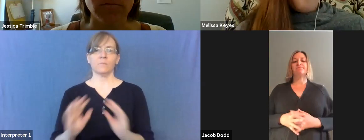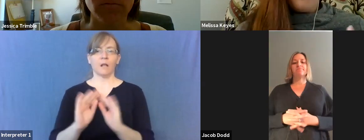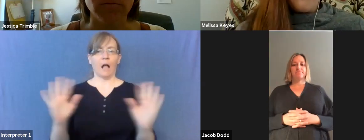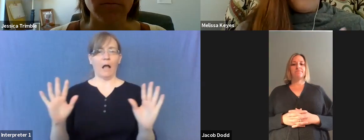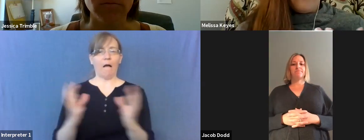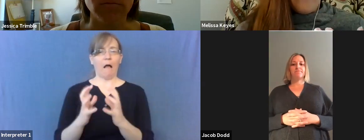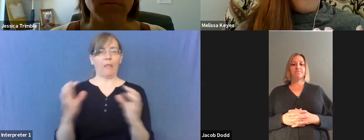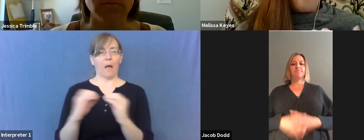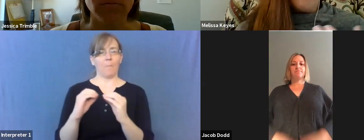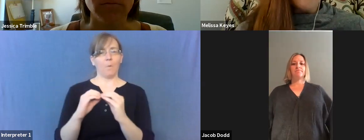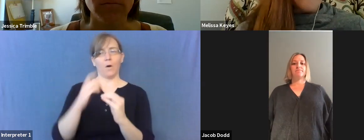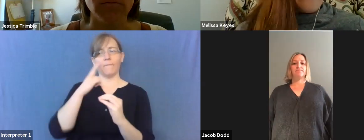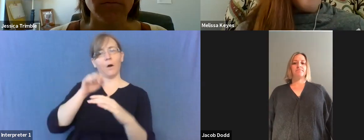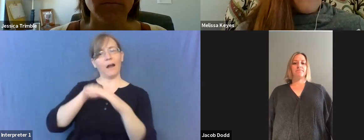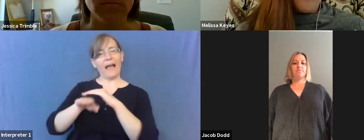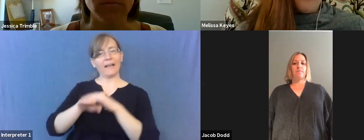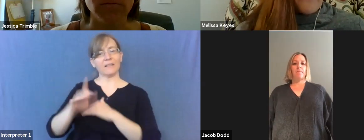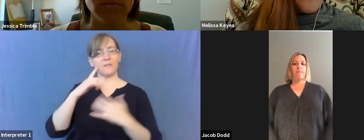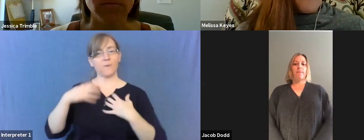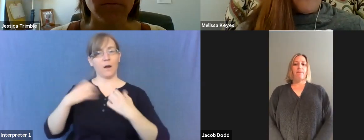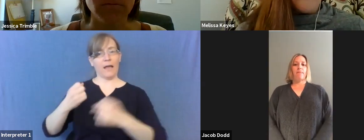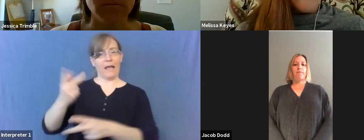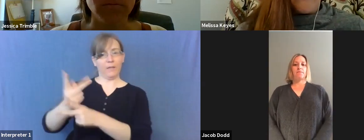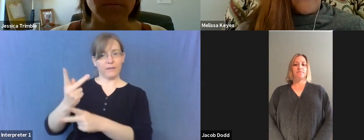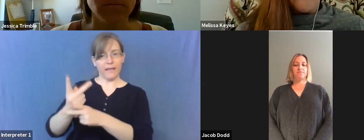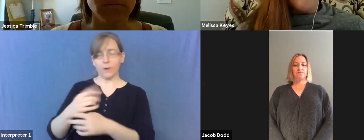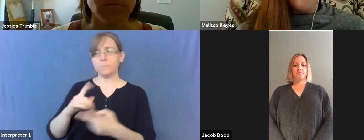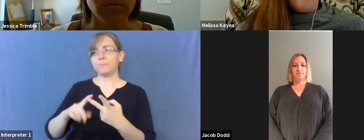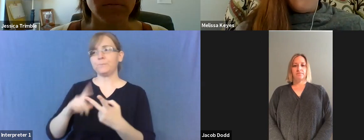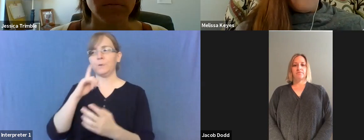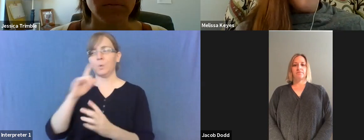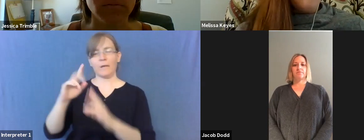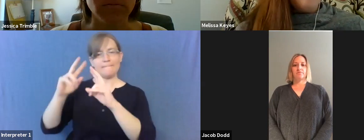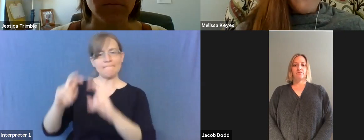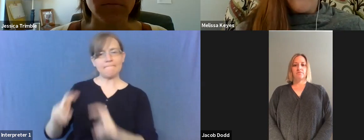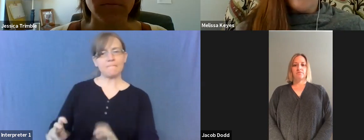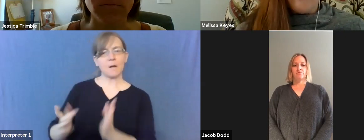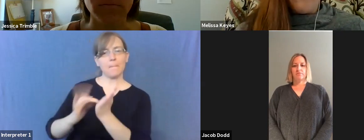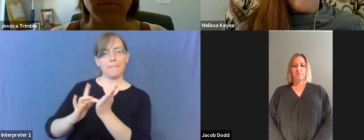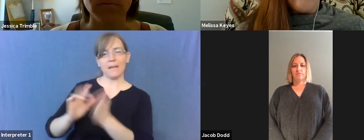both with looking at medical rationing policies and guidance, making sure that policies